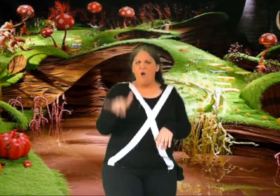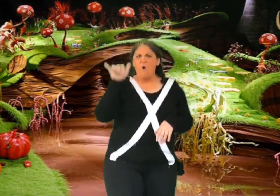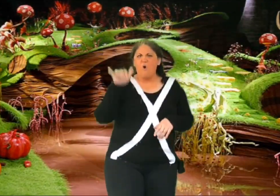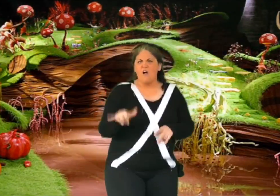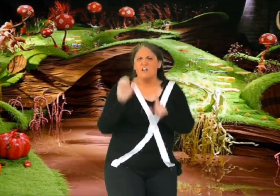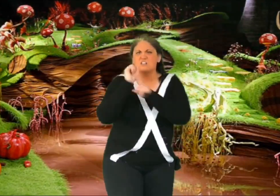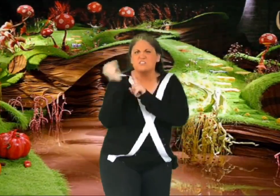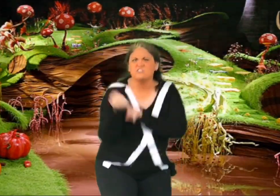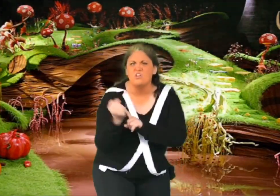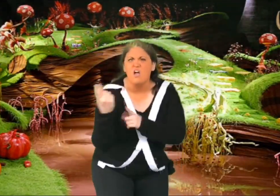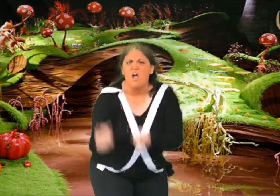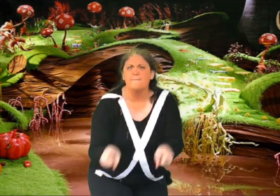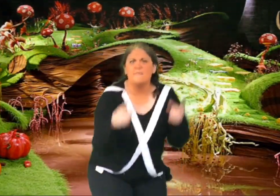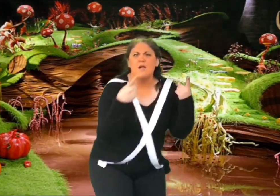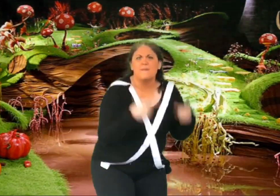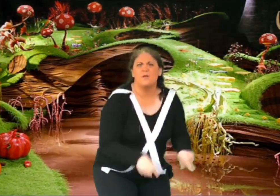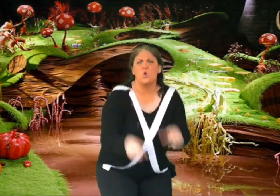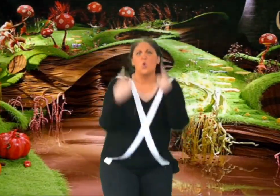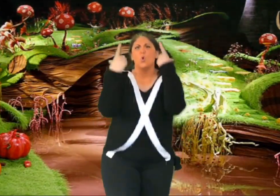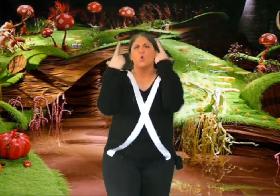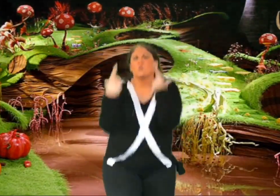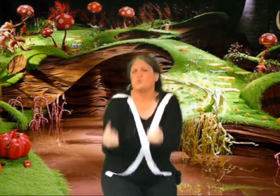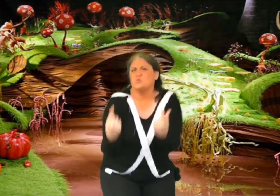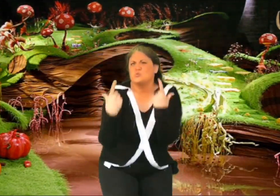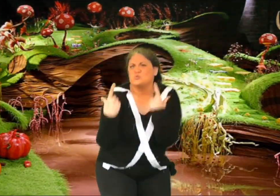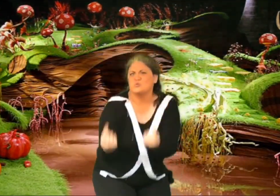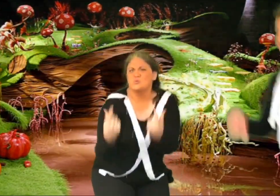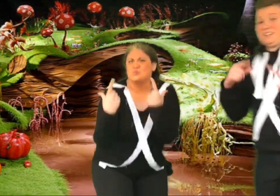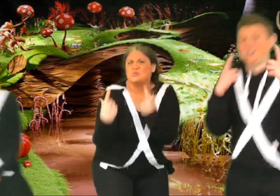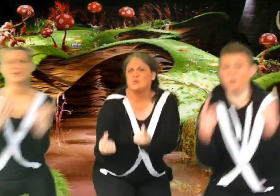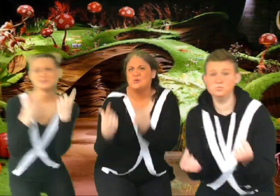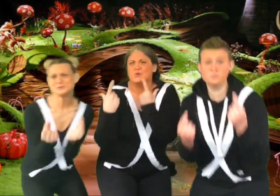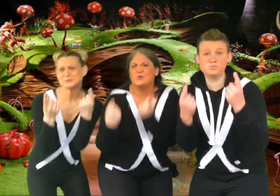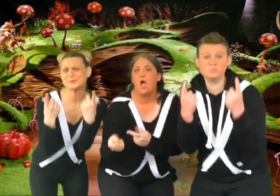So what we do in cases such